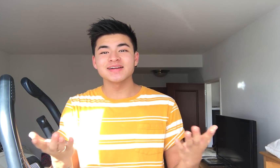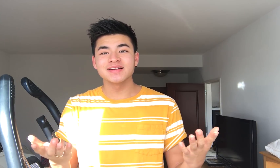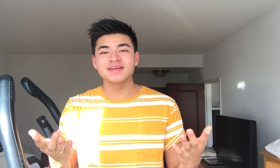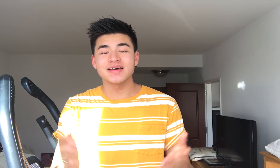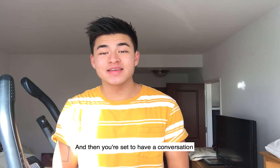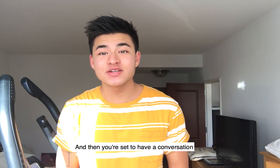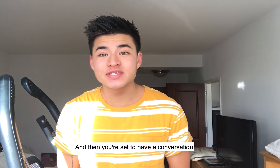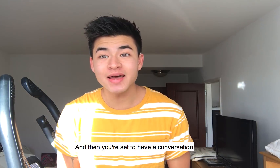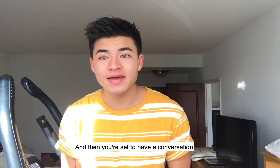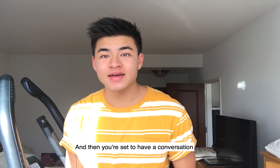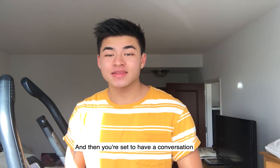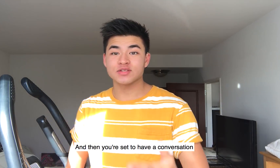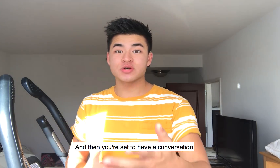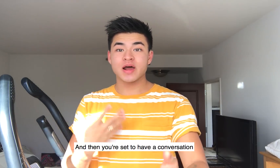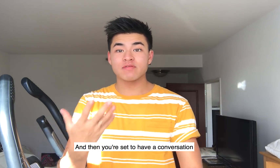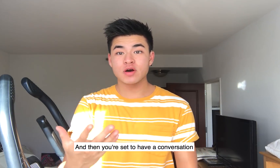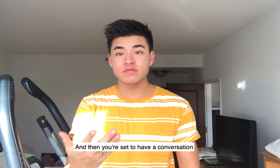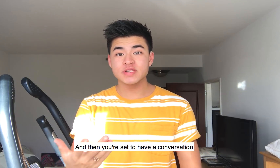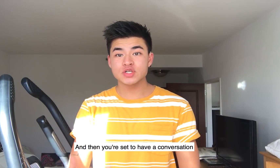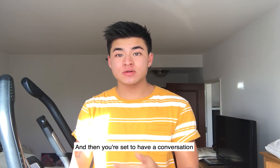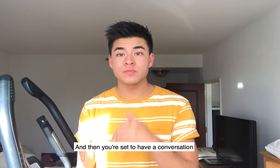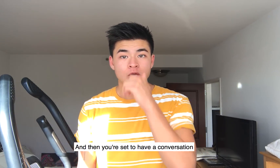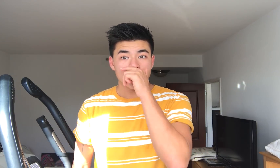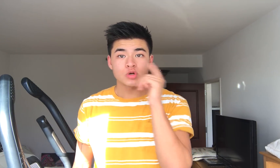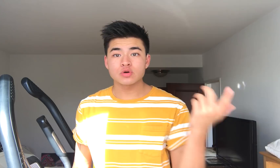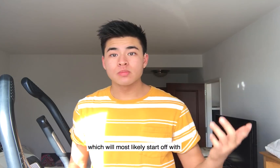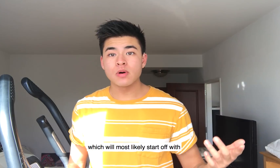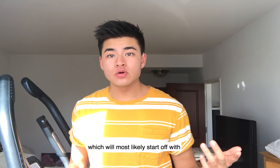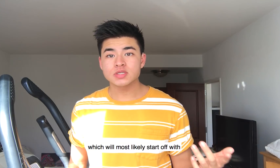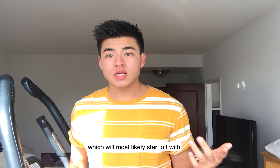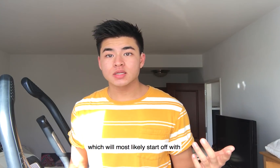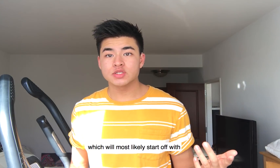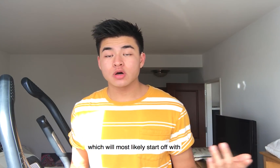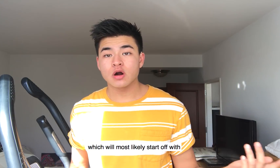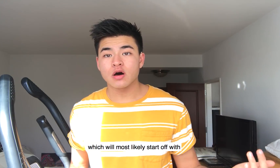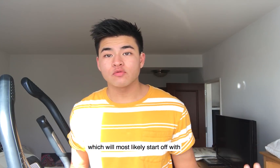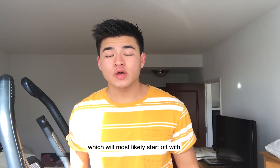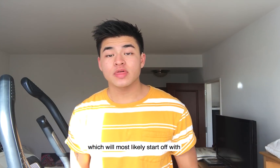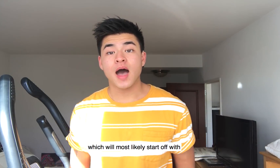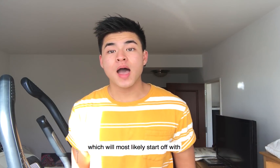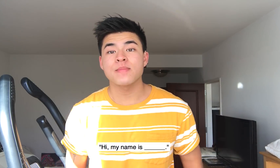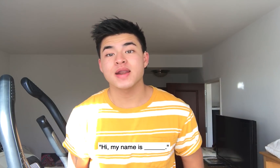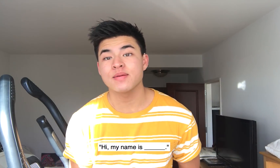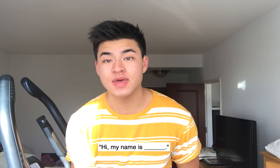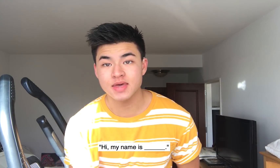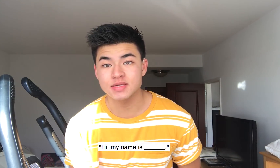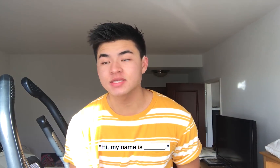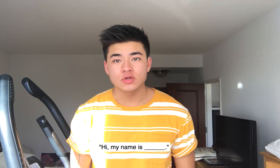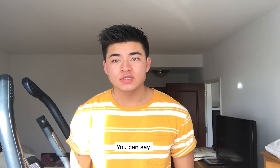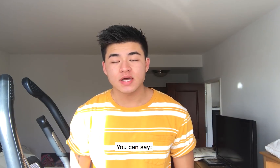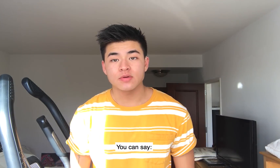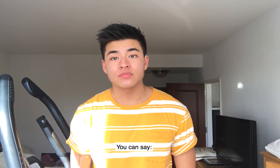And then you said and then you can have a conversation which will most likely start off with hi, my name is you can say